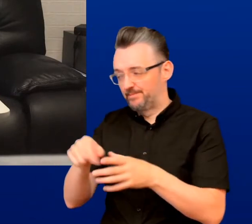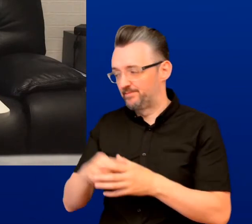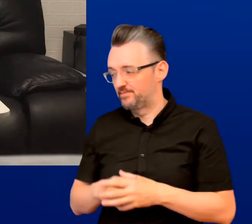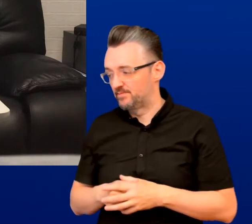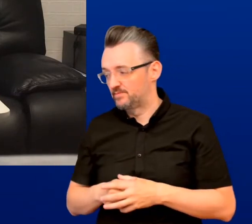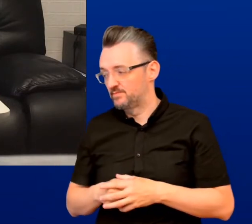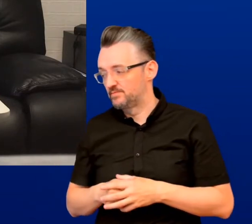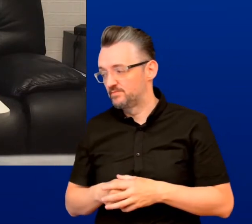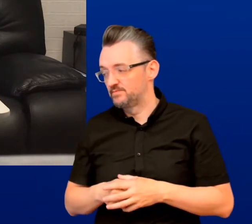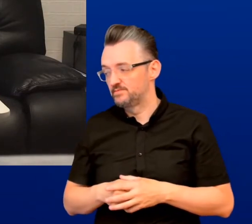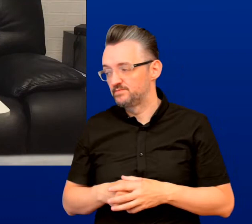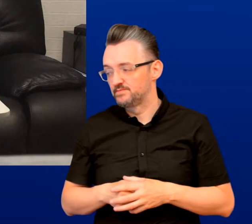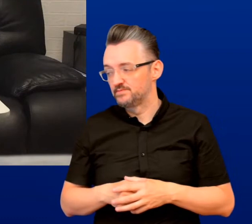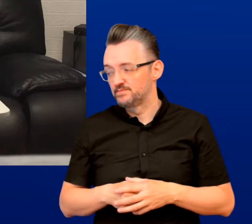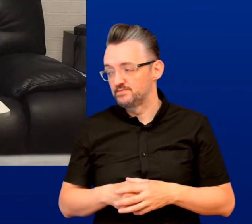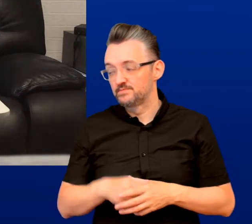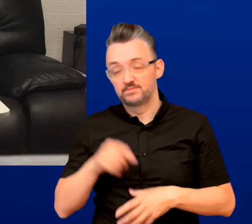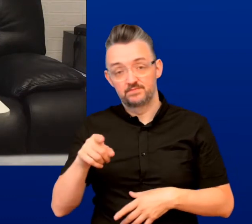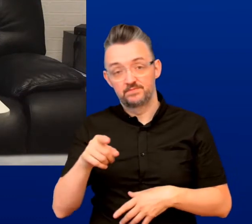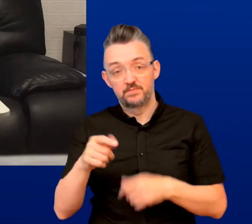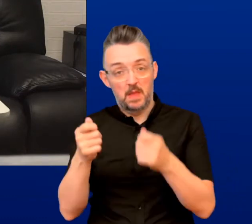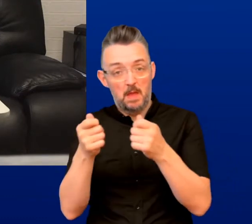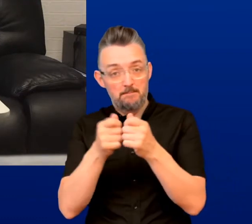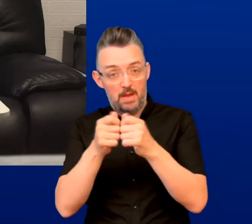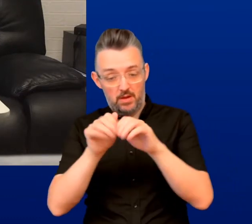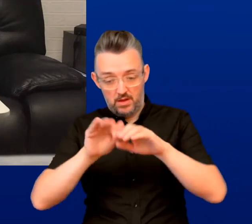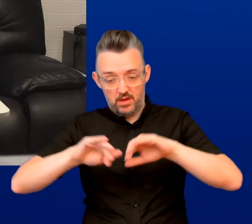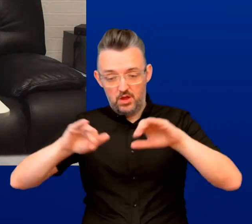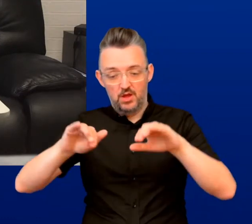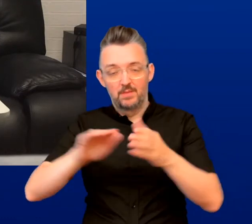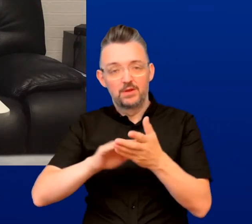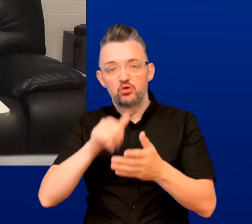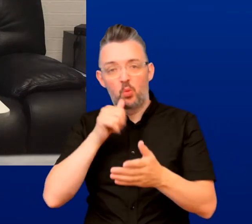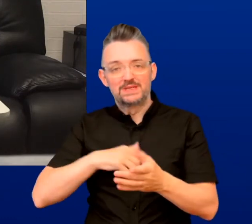So, in order for the paper mache not stick to the mould